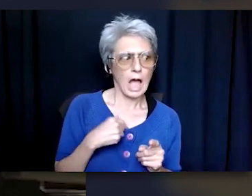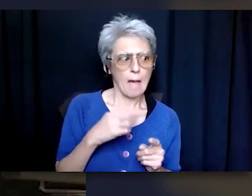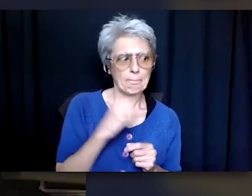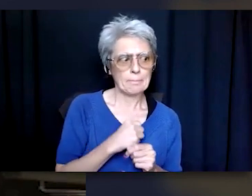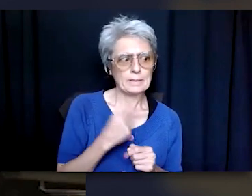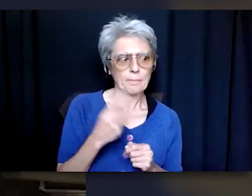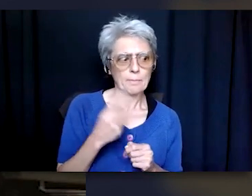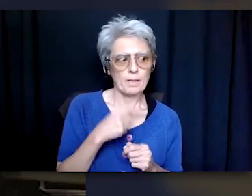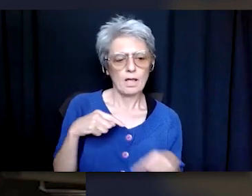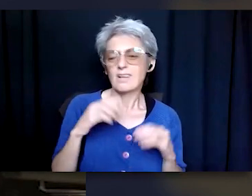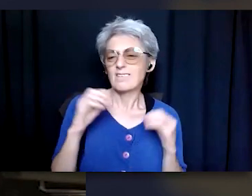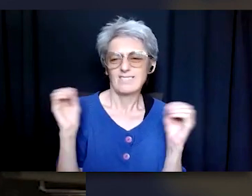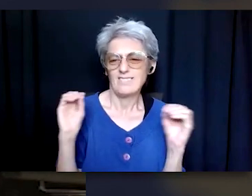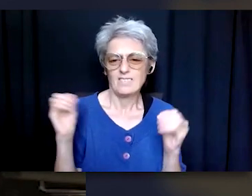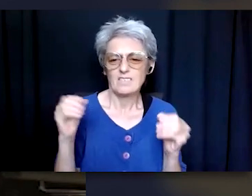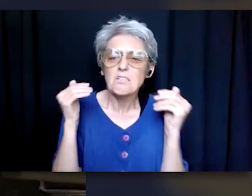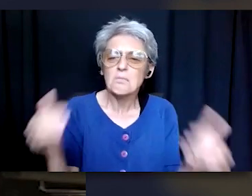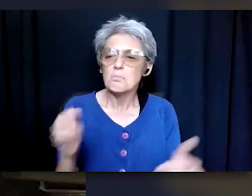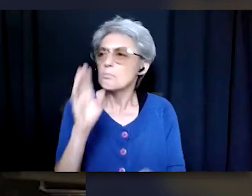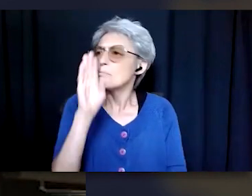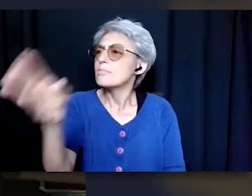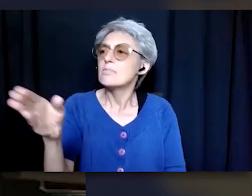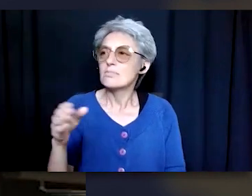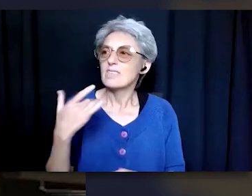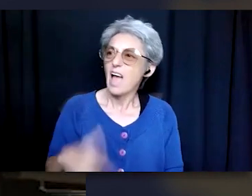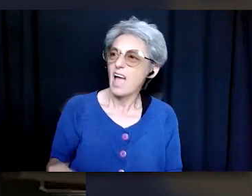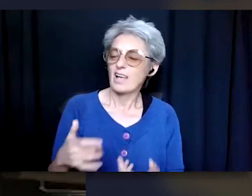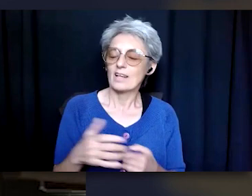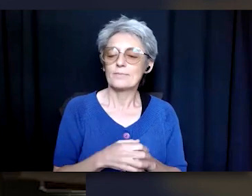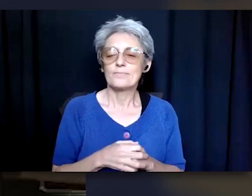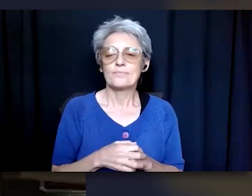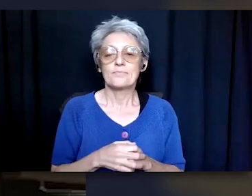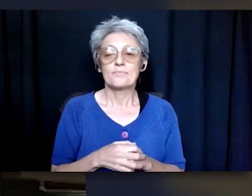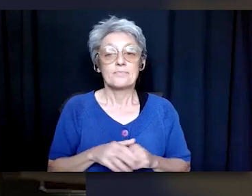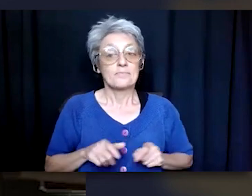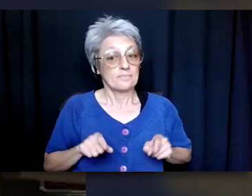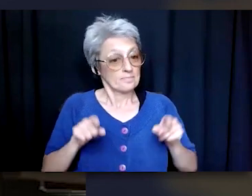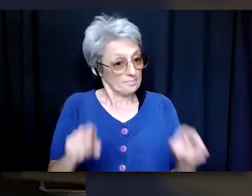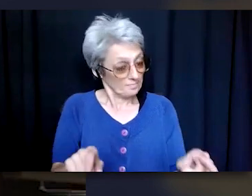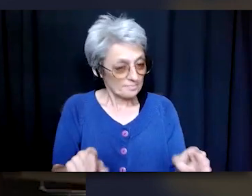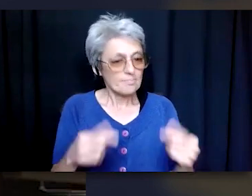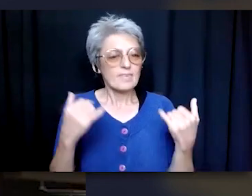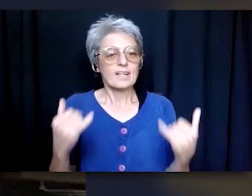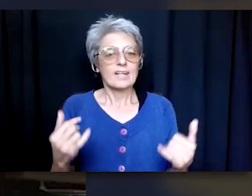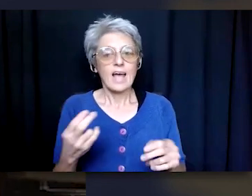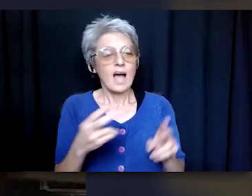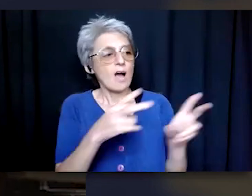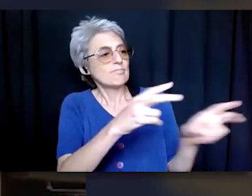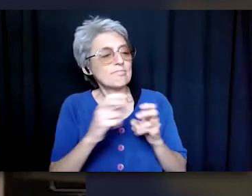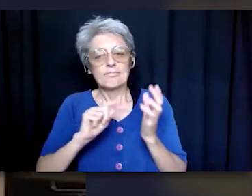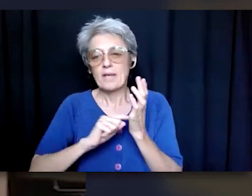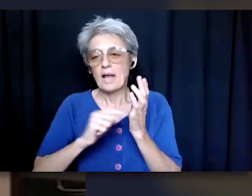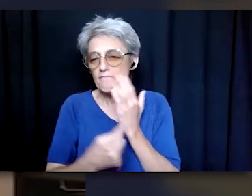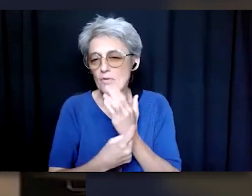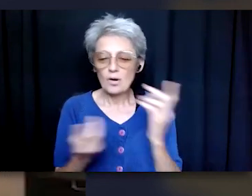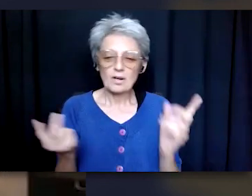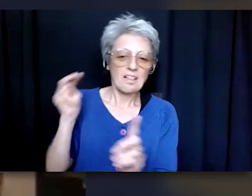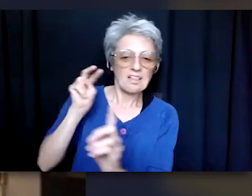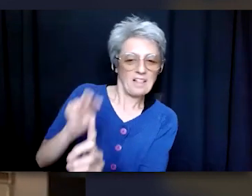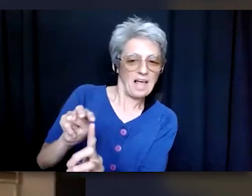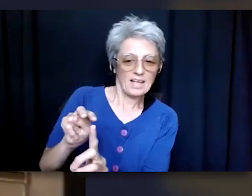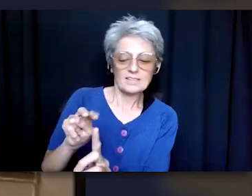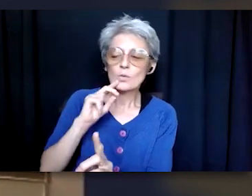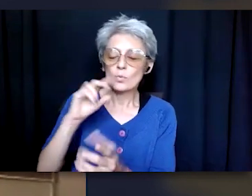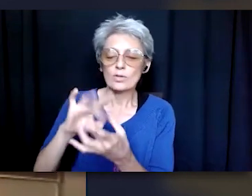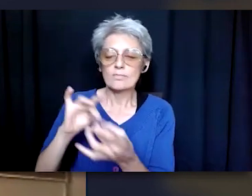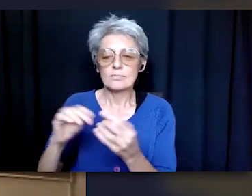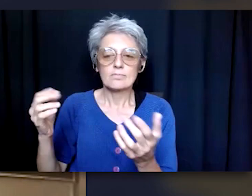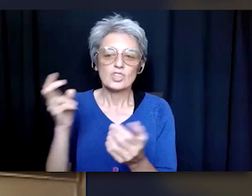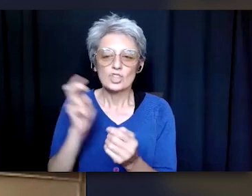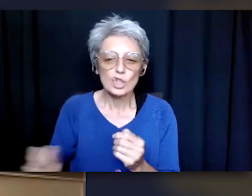I would like to take us on a little journey using "The Emperor’s New Clothes" as a lens today. "But